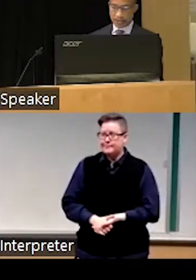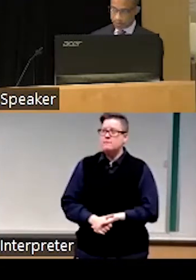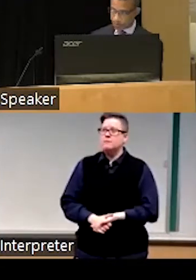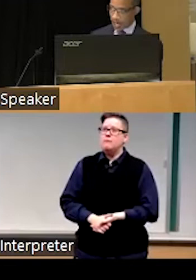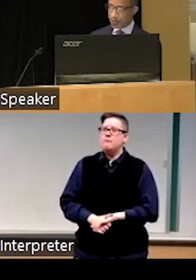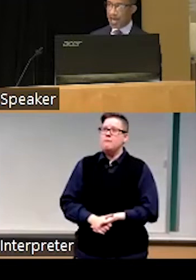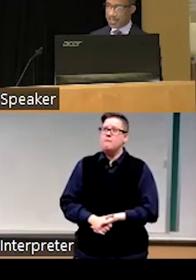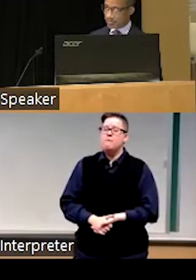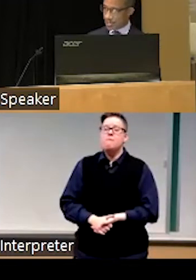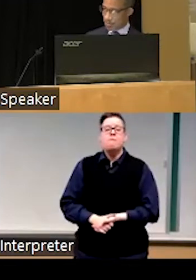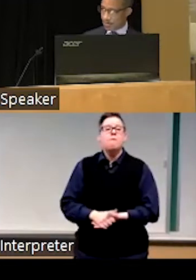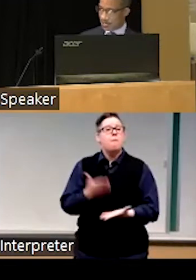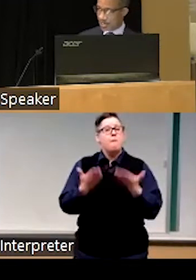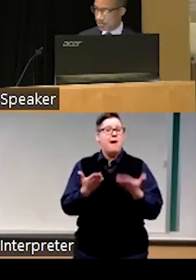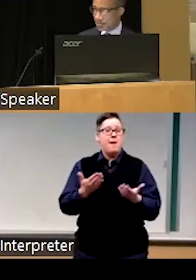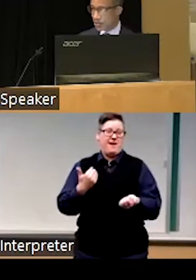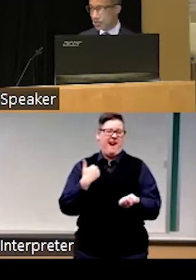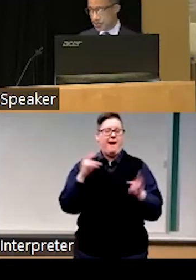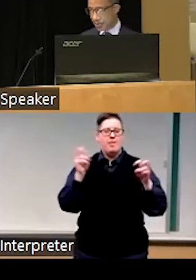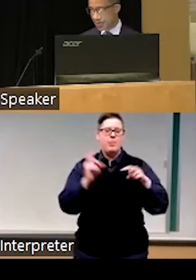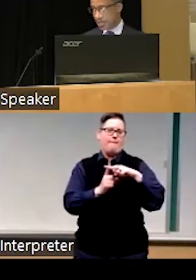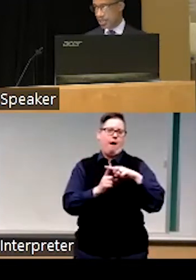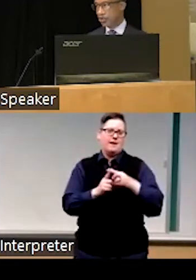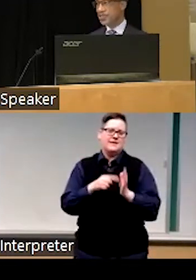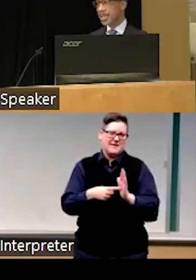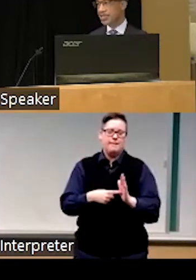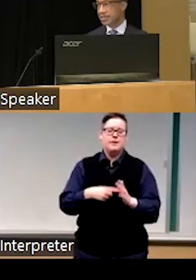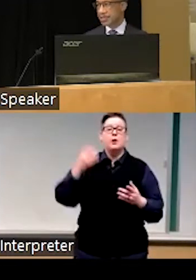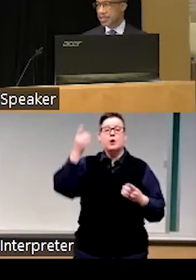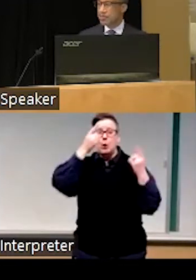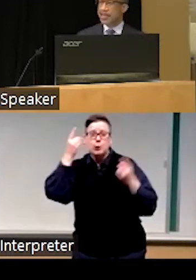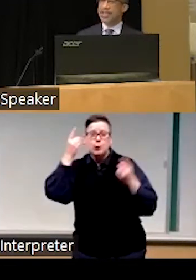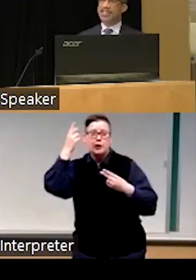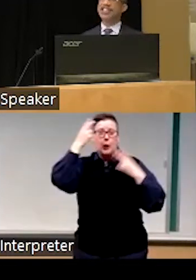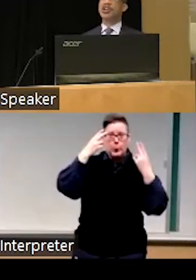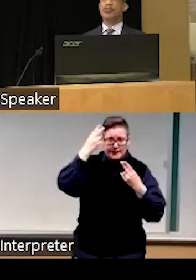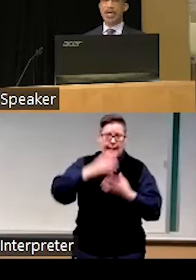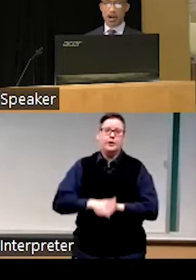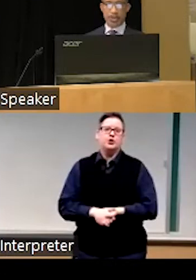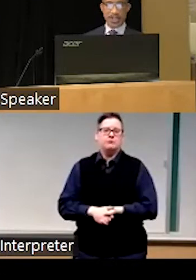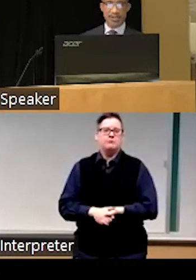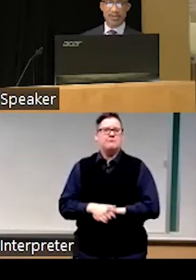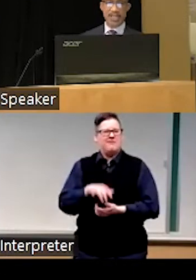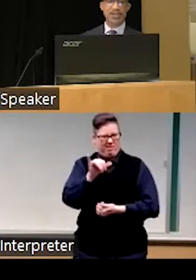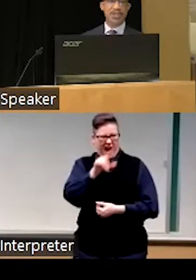perhaps positive symptoms of psychosis delusions and hallucinations that's their impairment that's